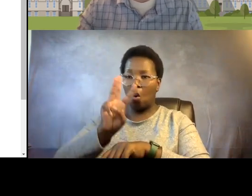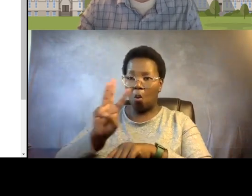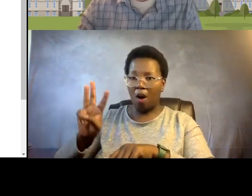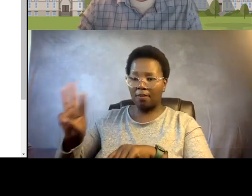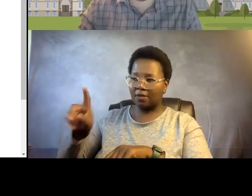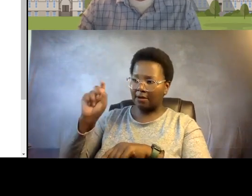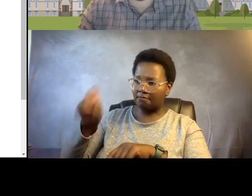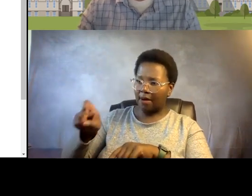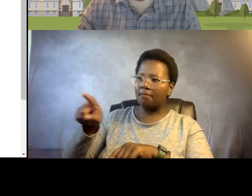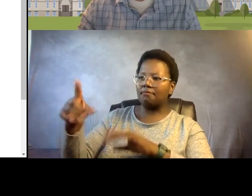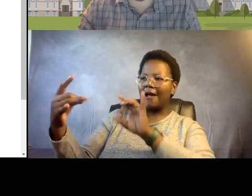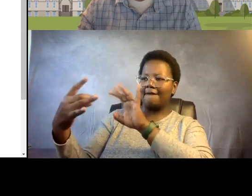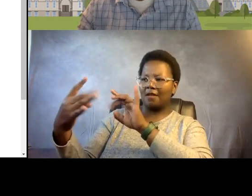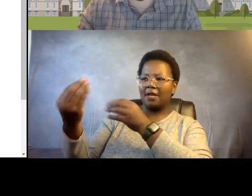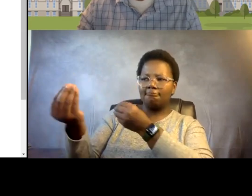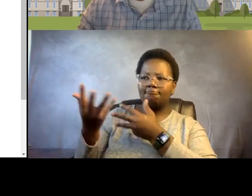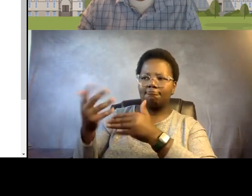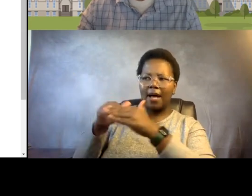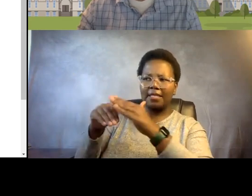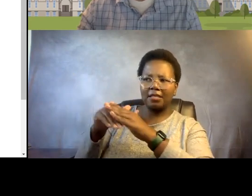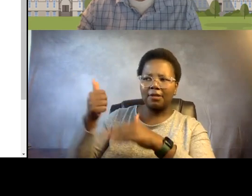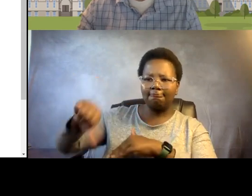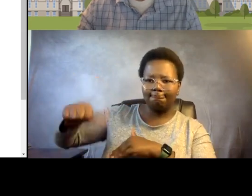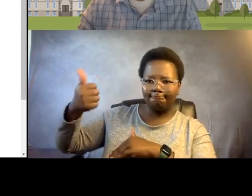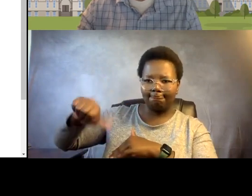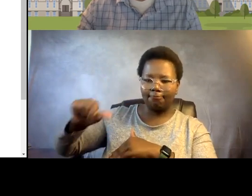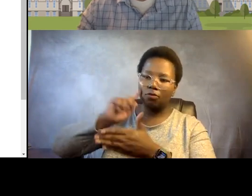provide you feedback about accessibility. What we typically recommend if you're doing more than